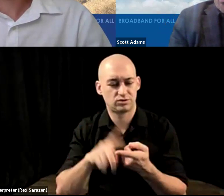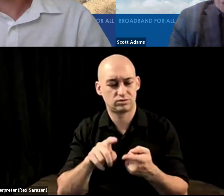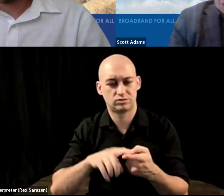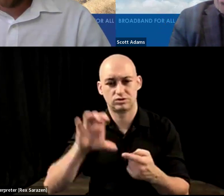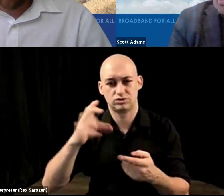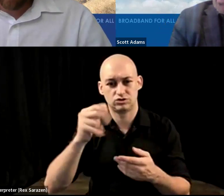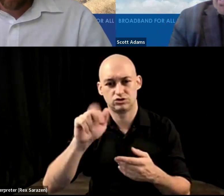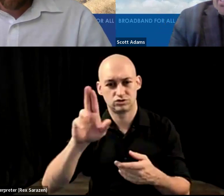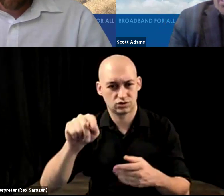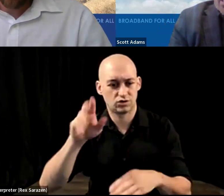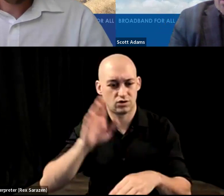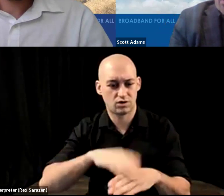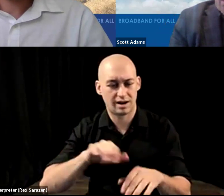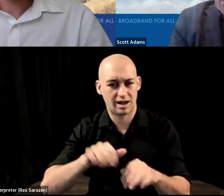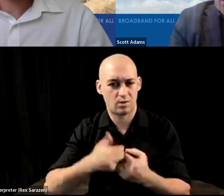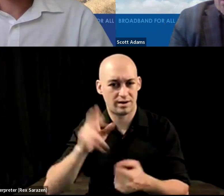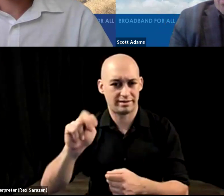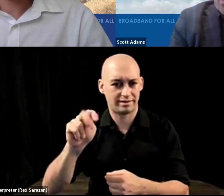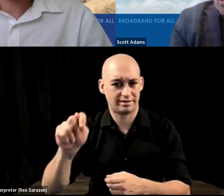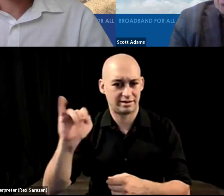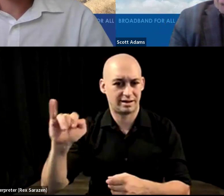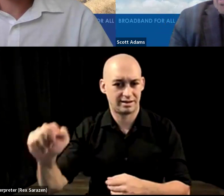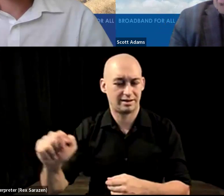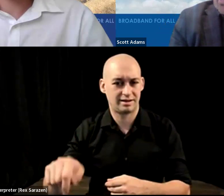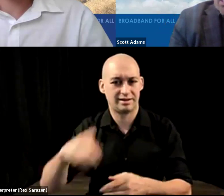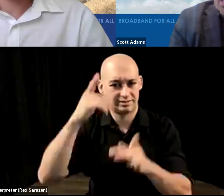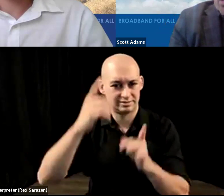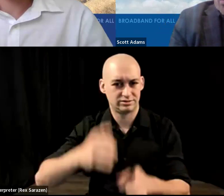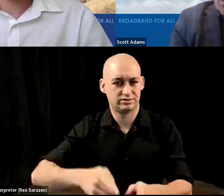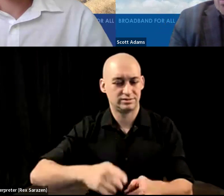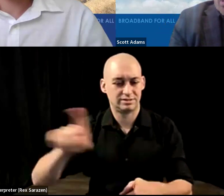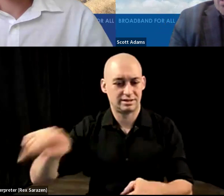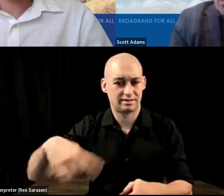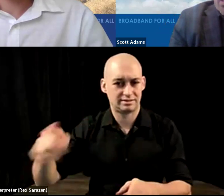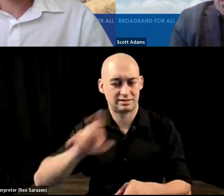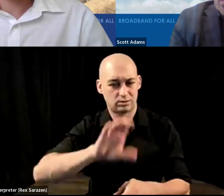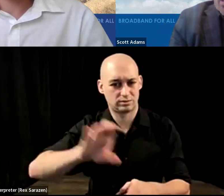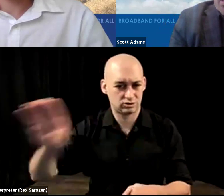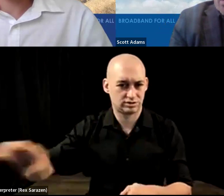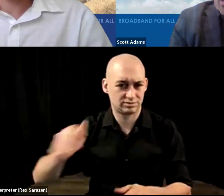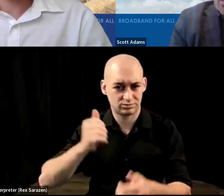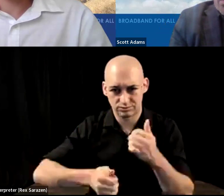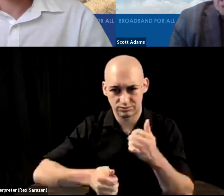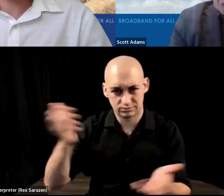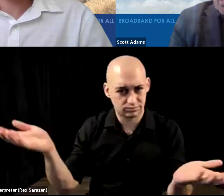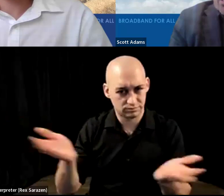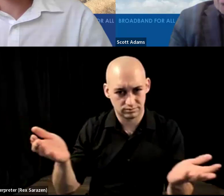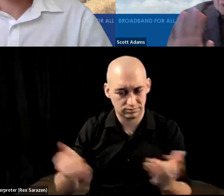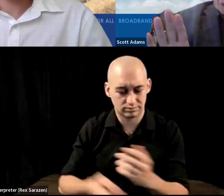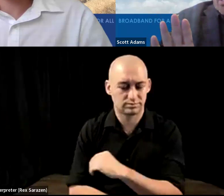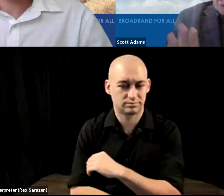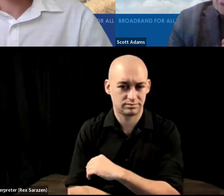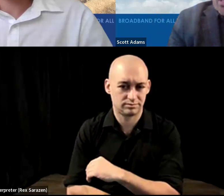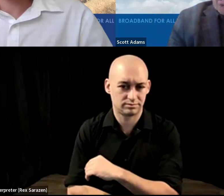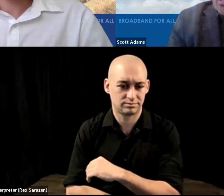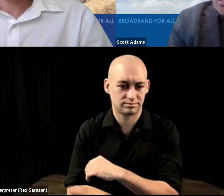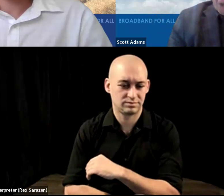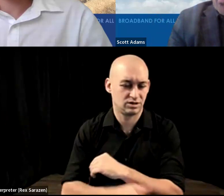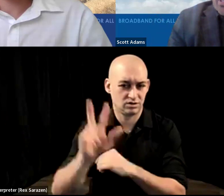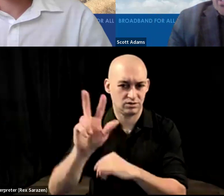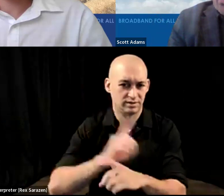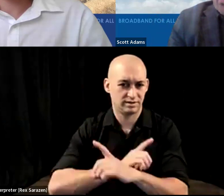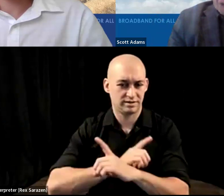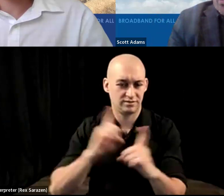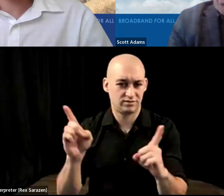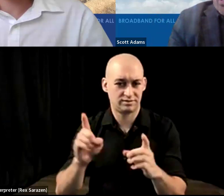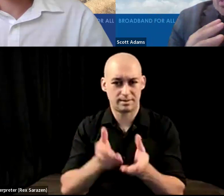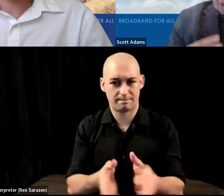on how the NTI determine this state's allocation, which was the, you know, 3 different buckets 1st